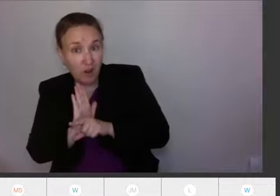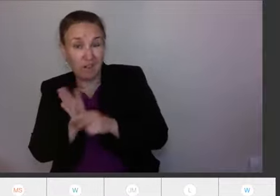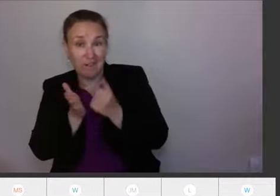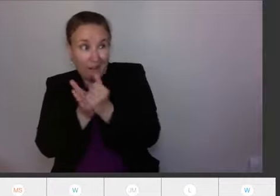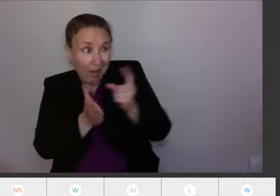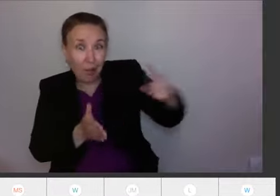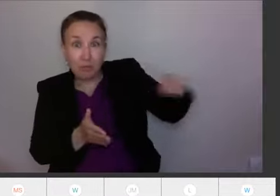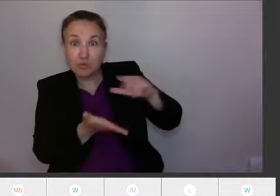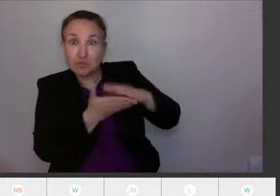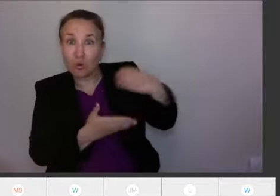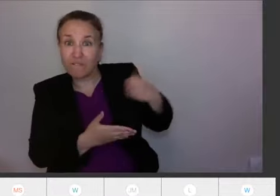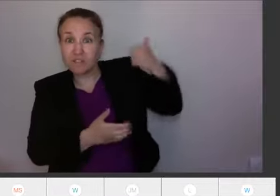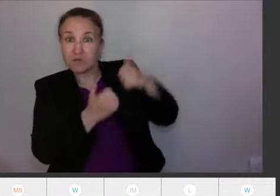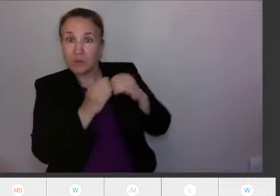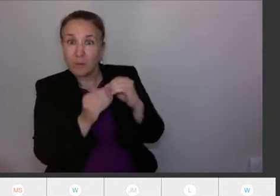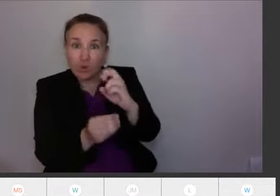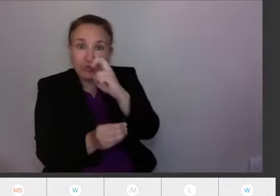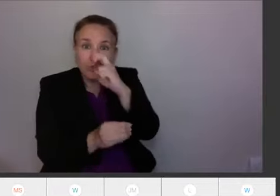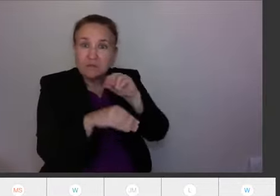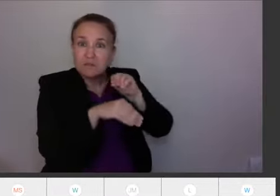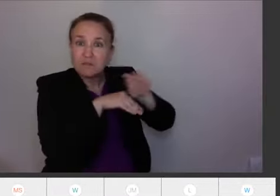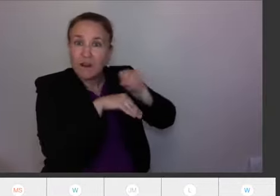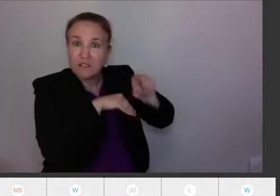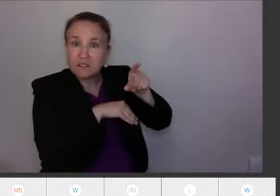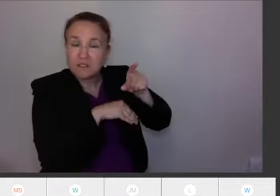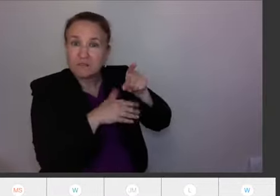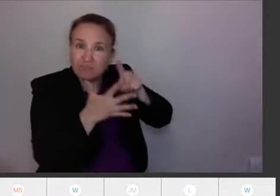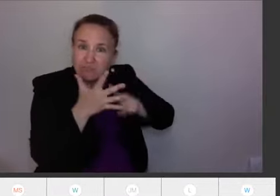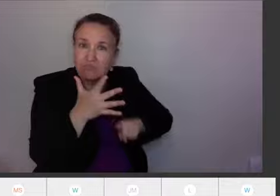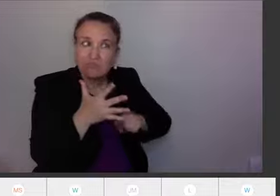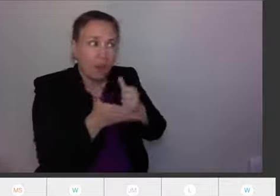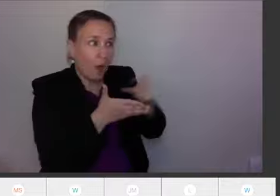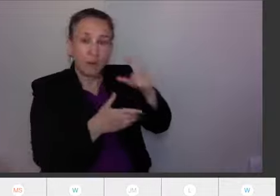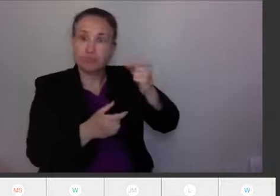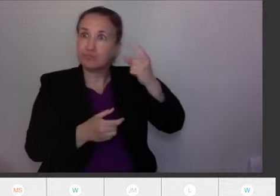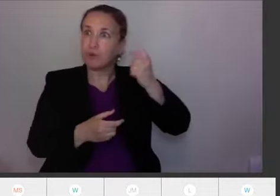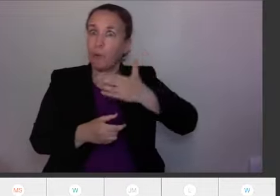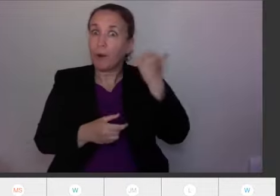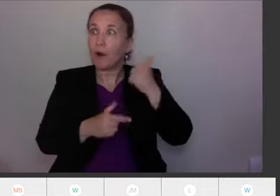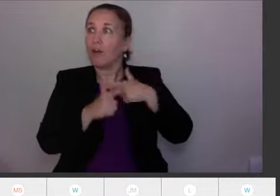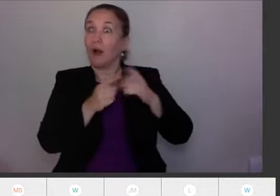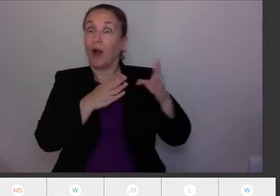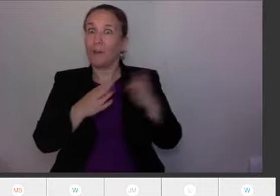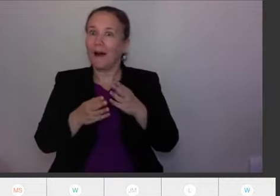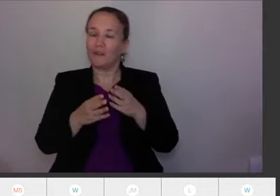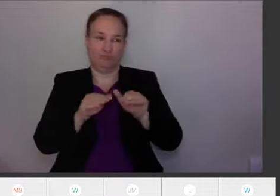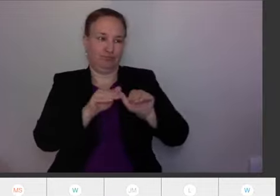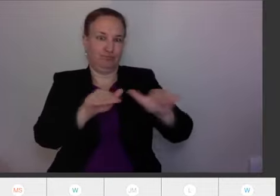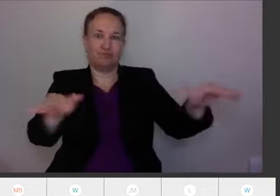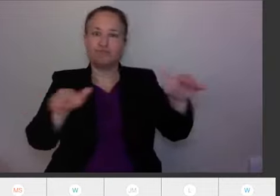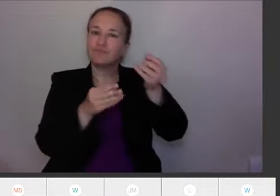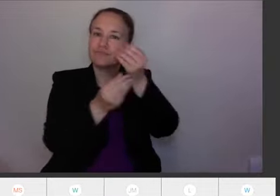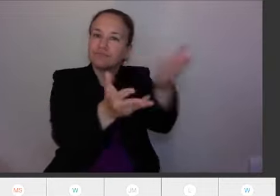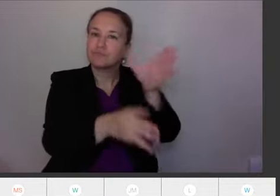with more strict guidance that that would allow them then to pass on their plans to parents